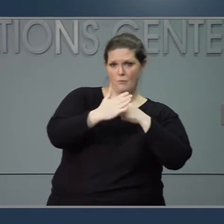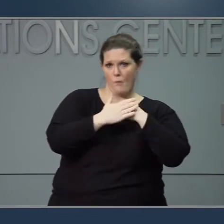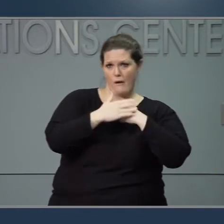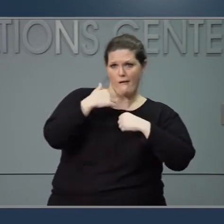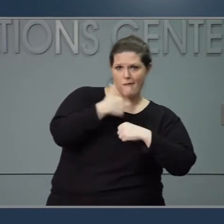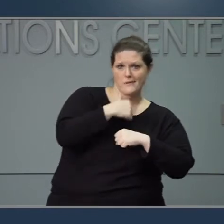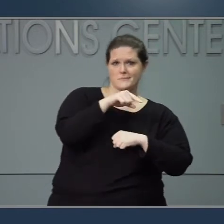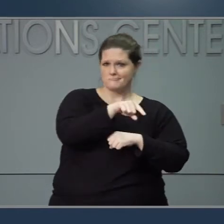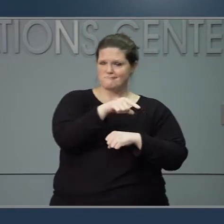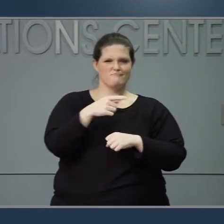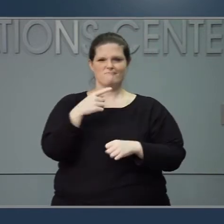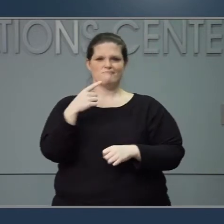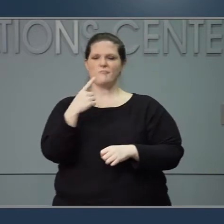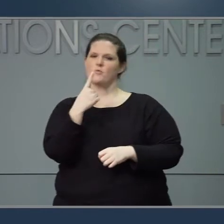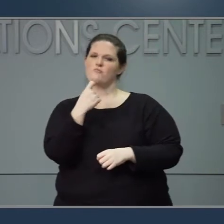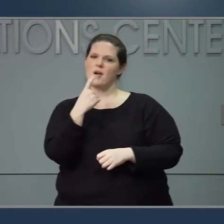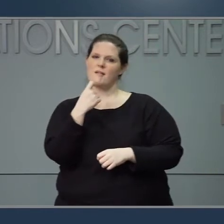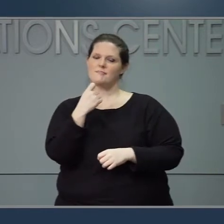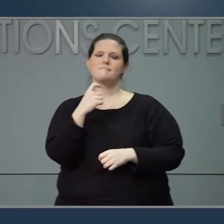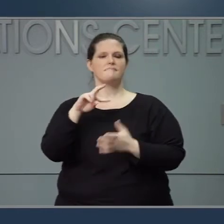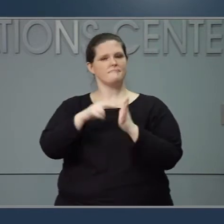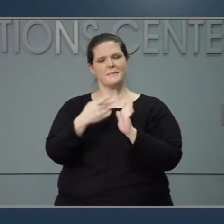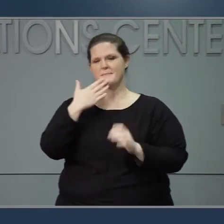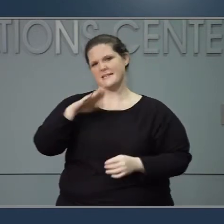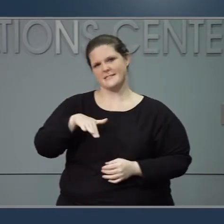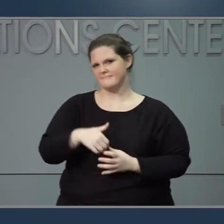Lt. Gov. Forest: NO HAY DUDA QUE HAY UNA PANDEMIA Y QUE ES